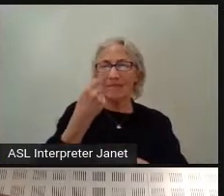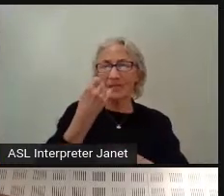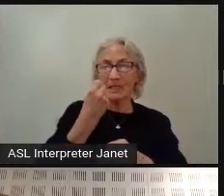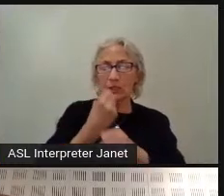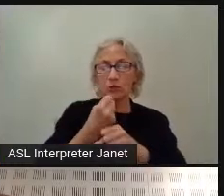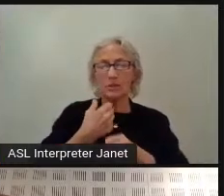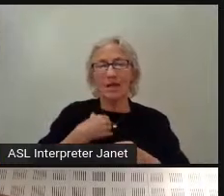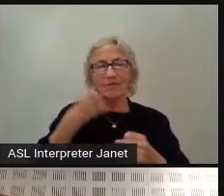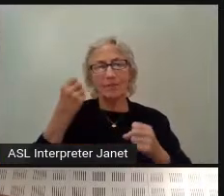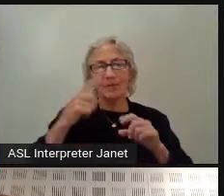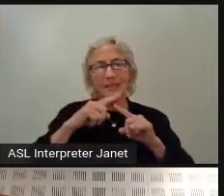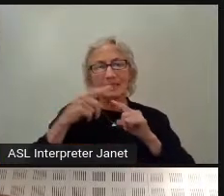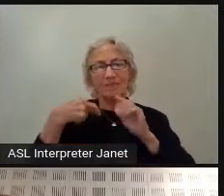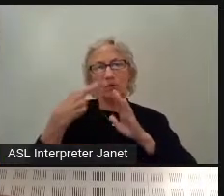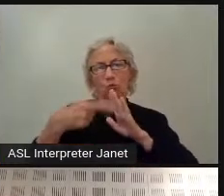communications